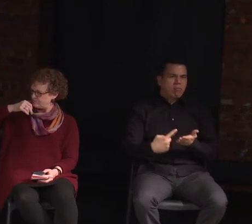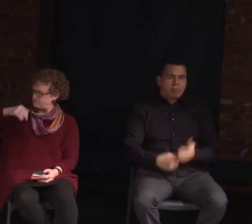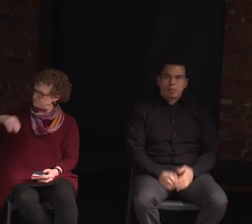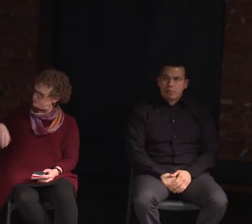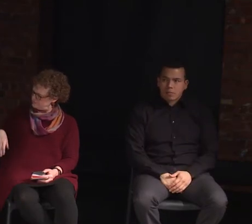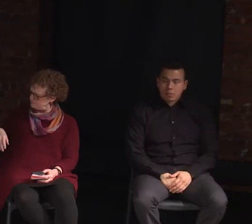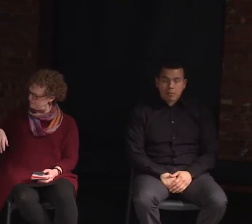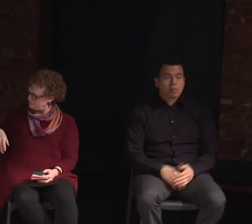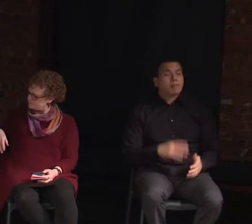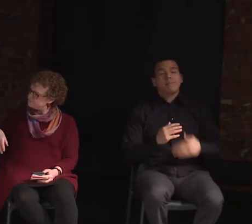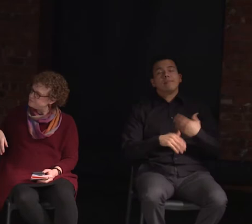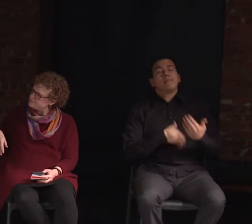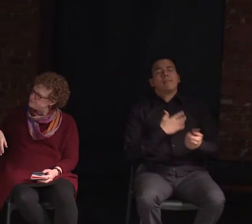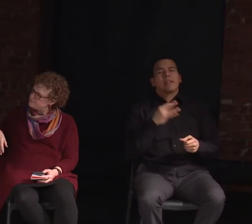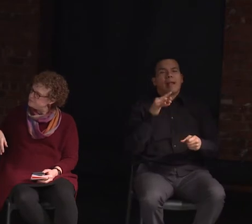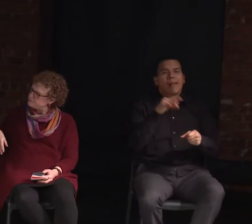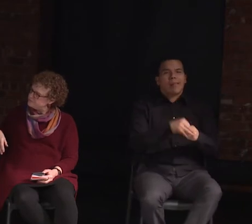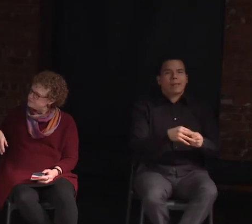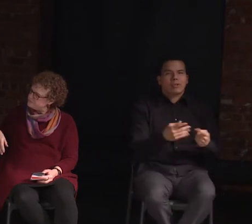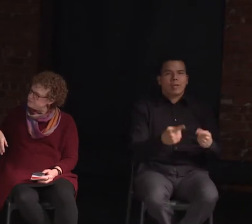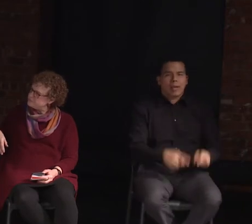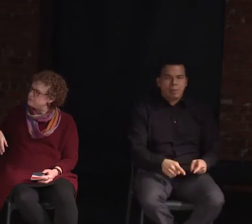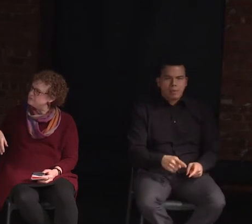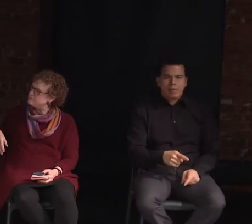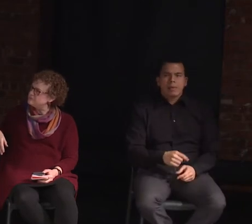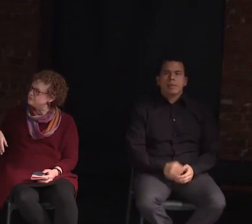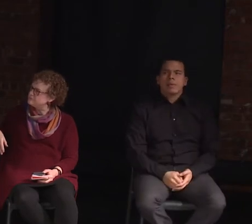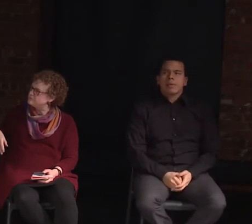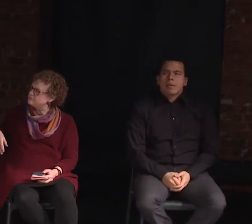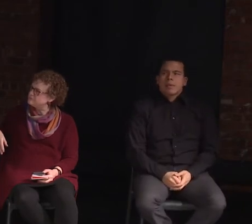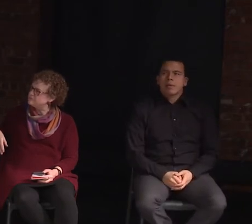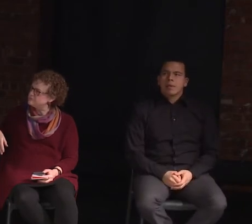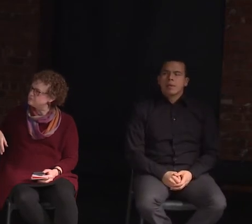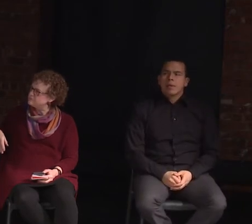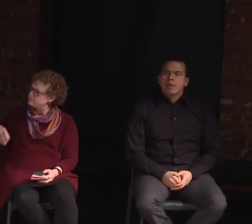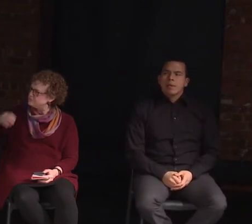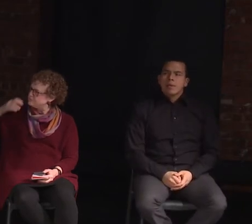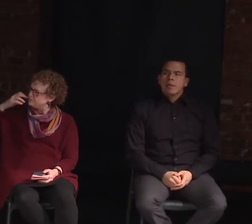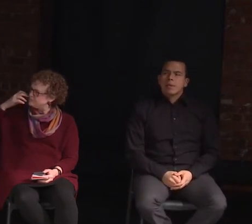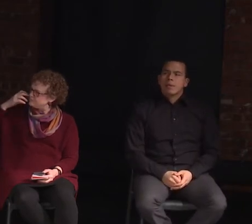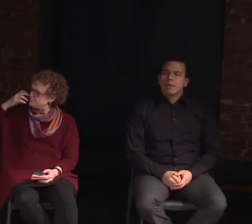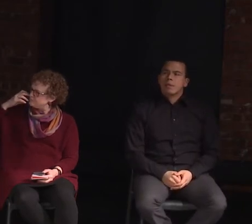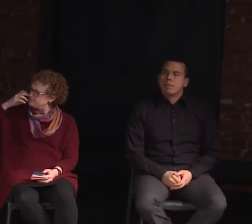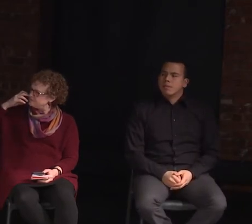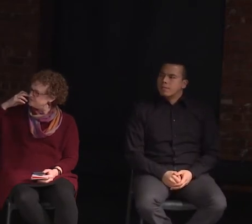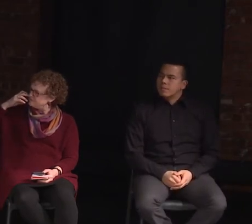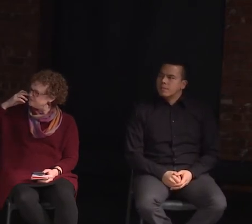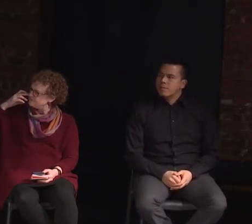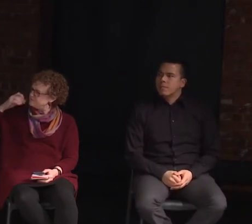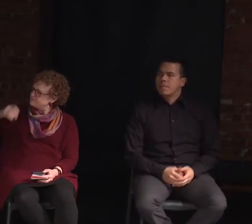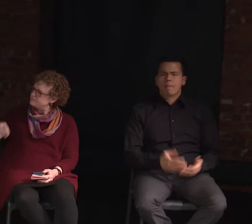We're in the midst of this cultural plan, thinking deeply about how to connect with